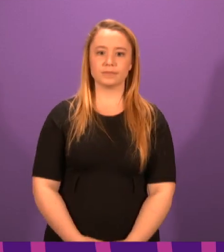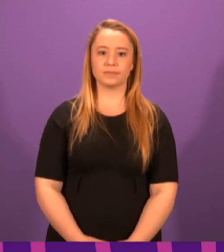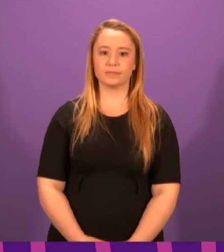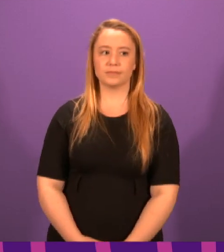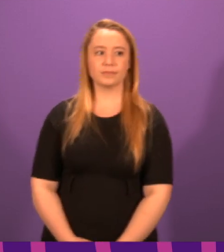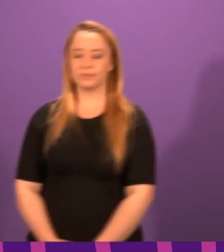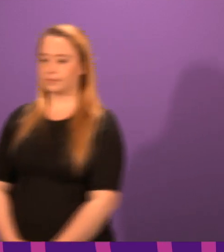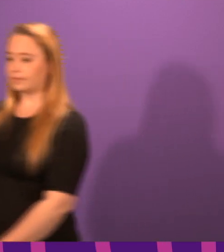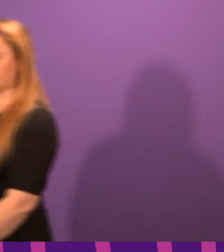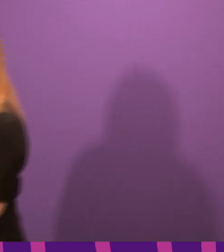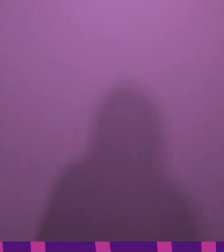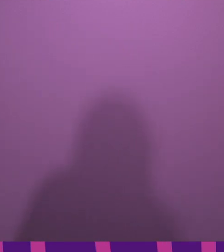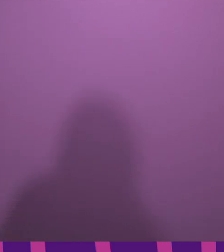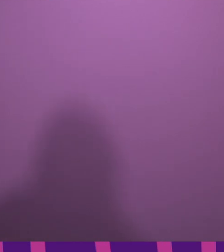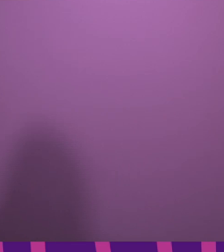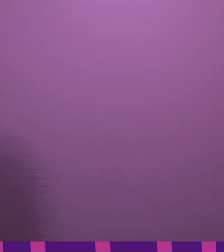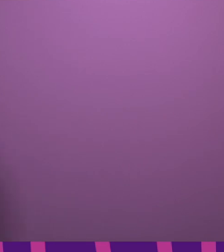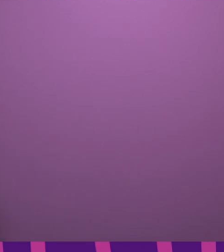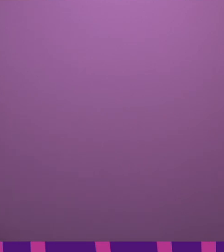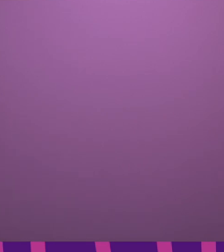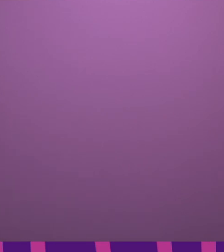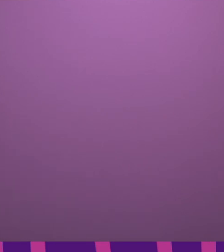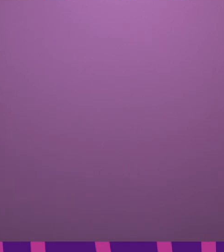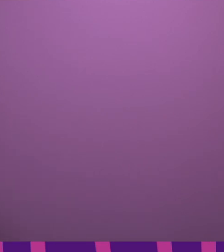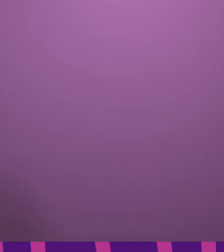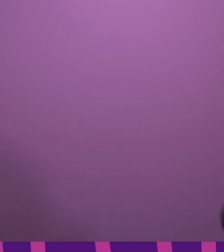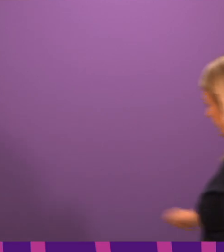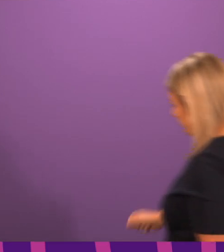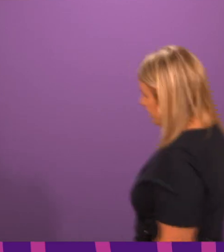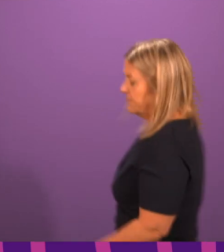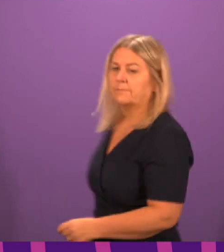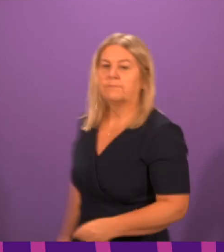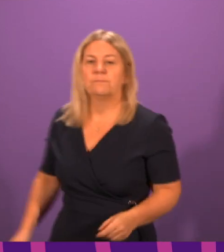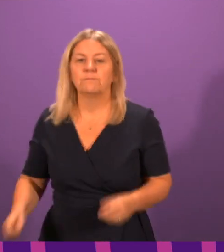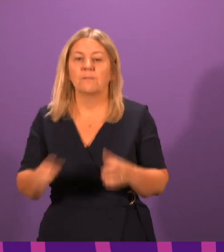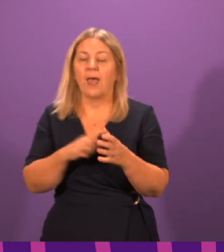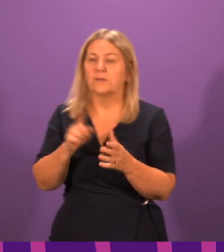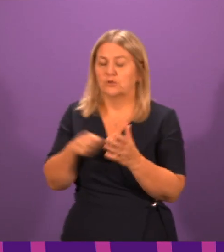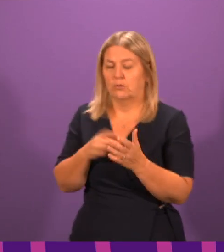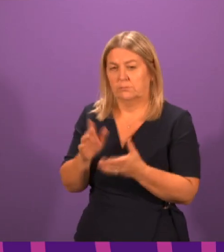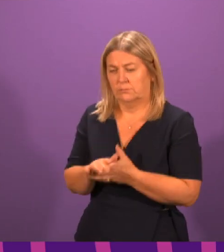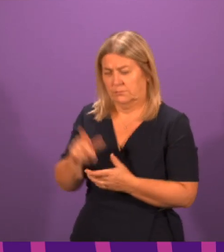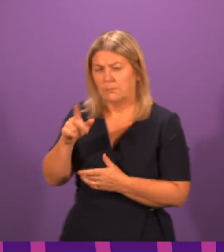Alison Johnstone (Lothian) (Green): The plans describe a new urgent care pathway that